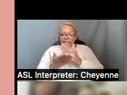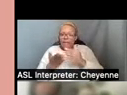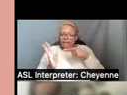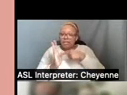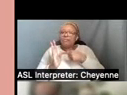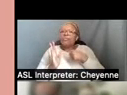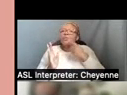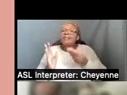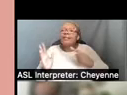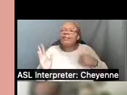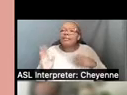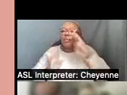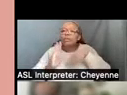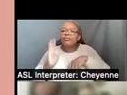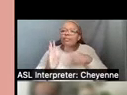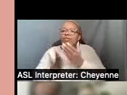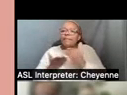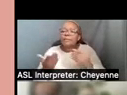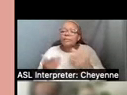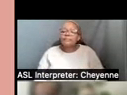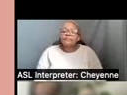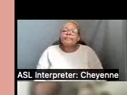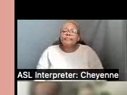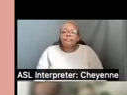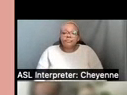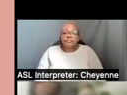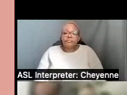And I'm just going to do a little side bar, soapboxing here.